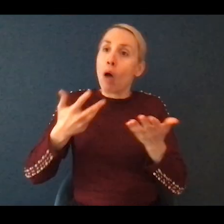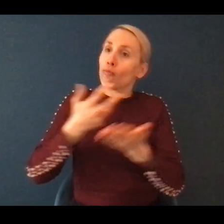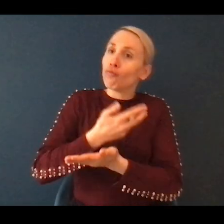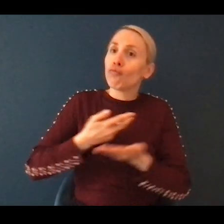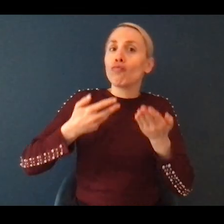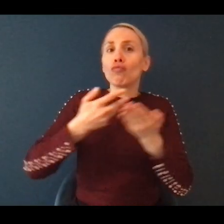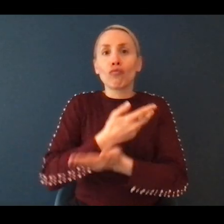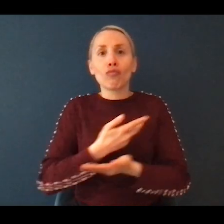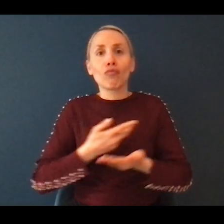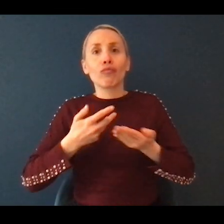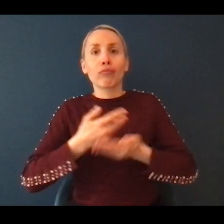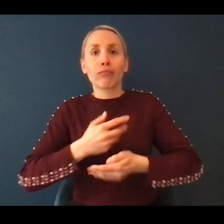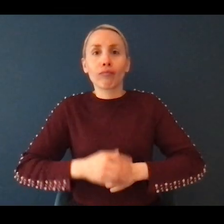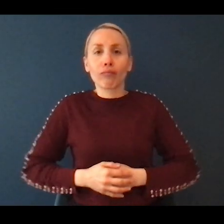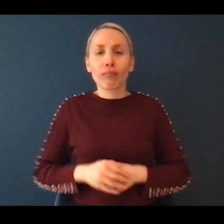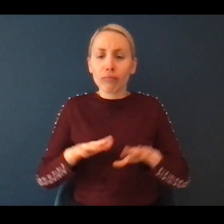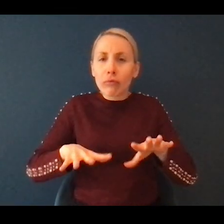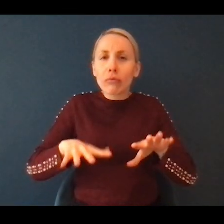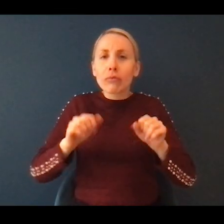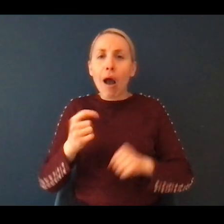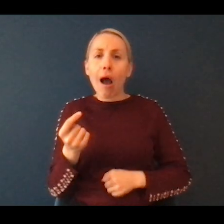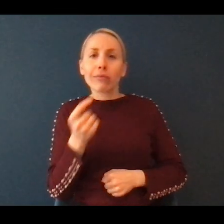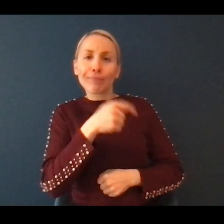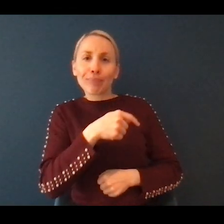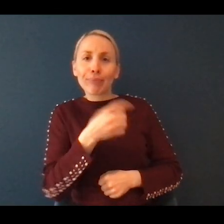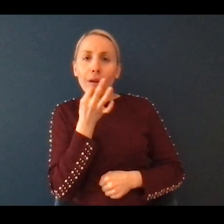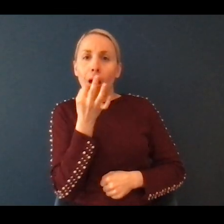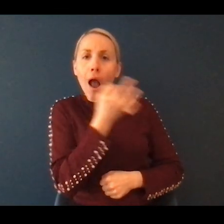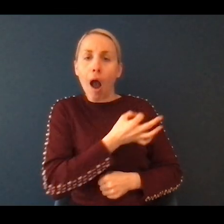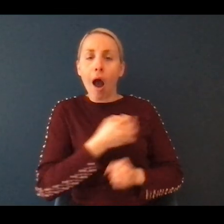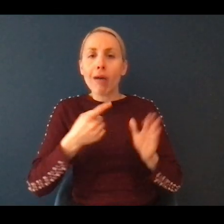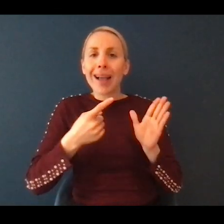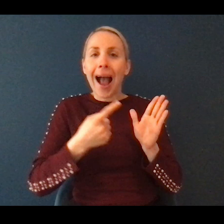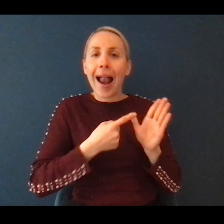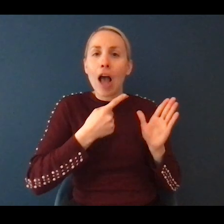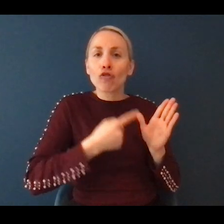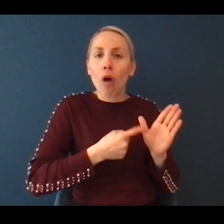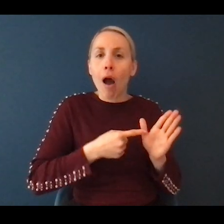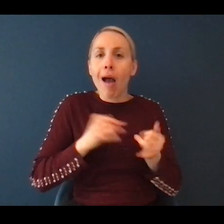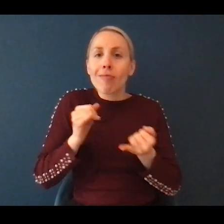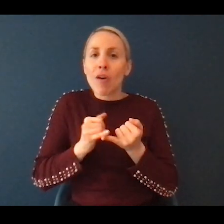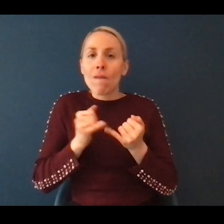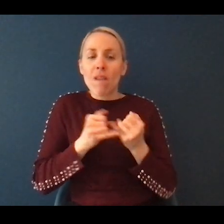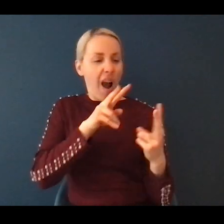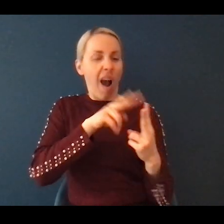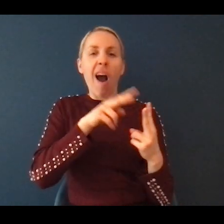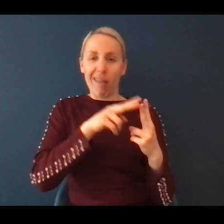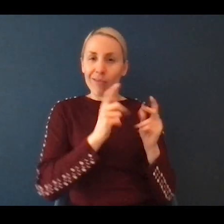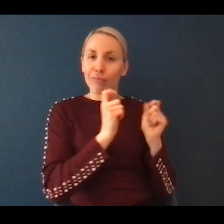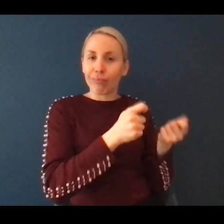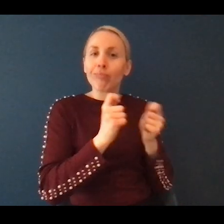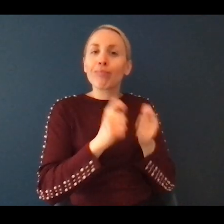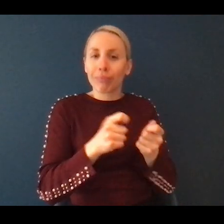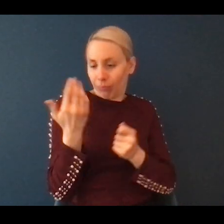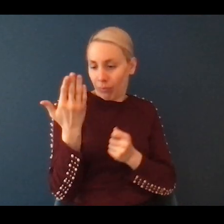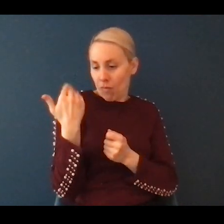by asking Alejandra and Silvia to reflect on the application and selection process and